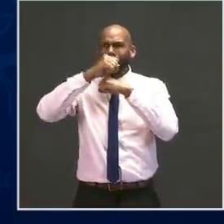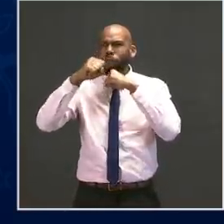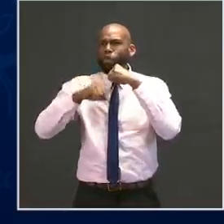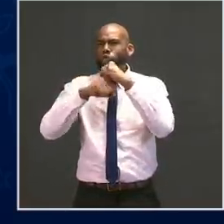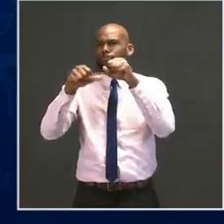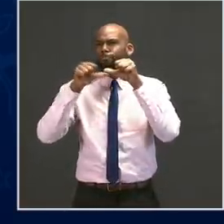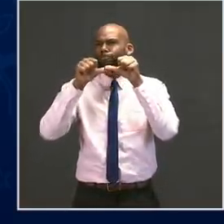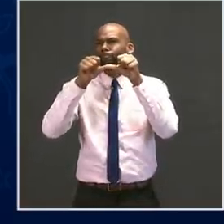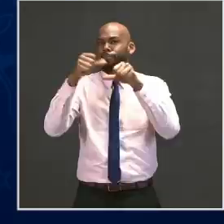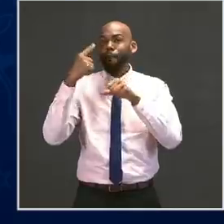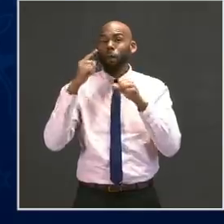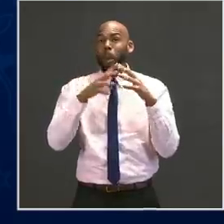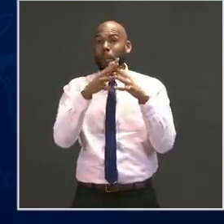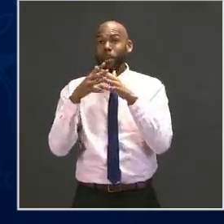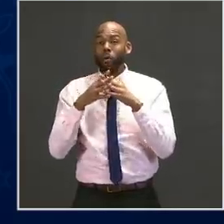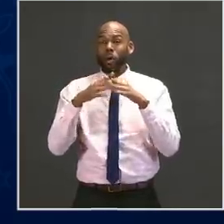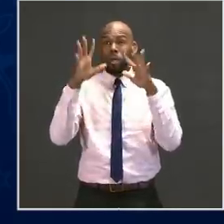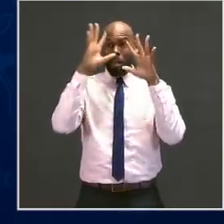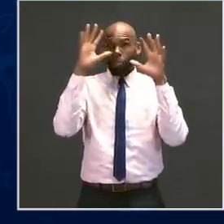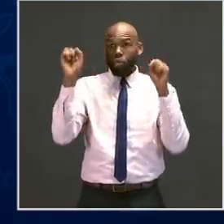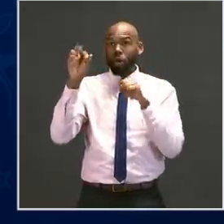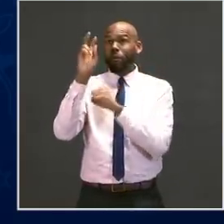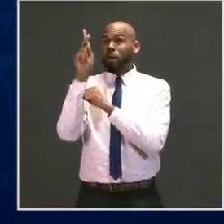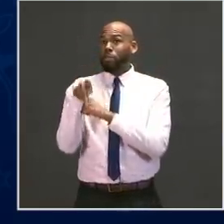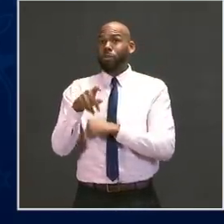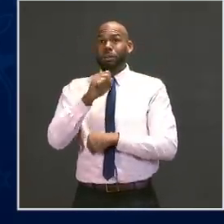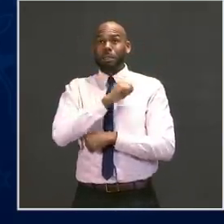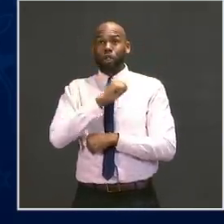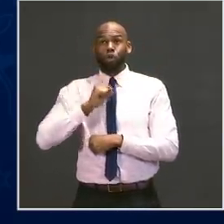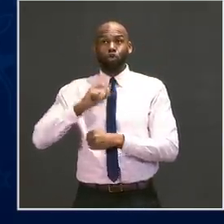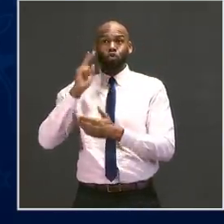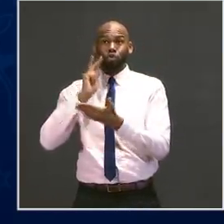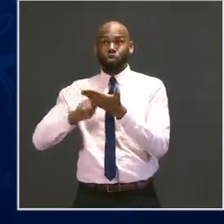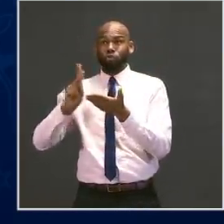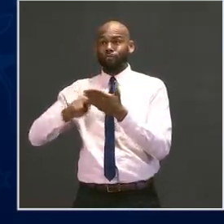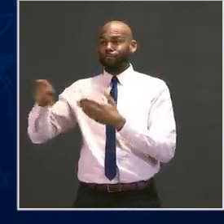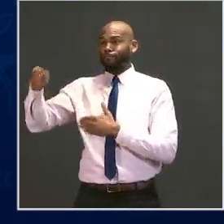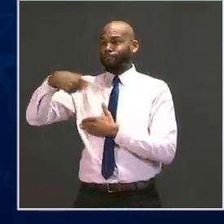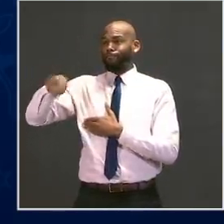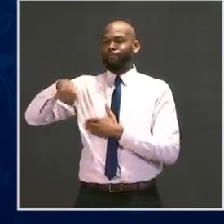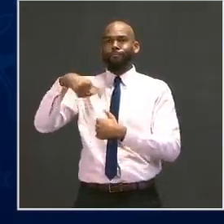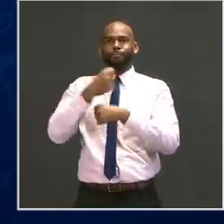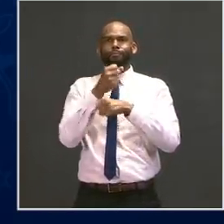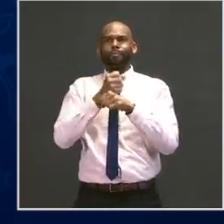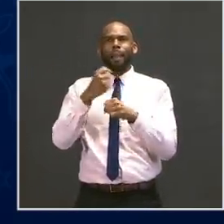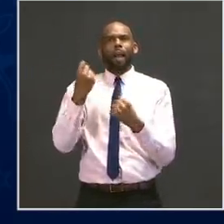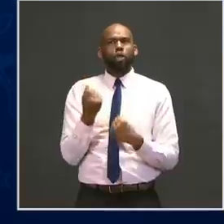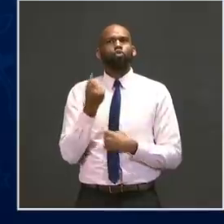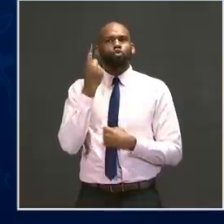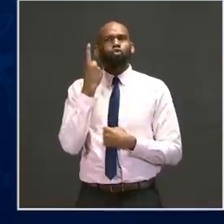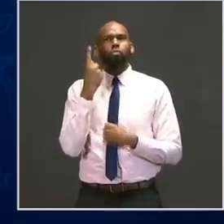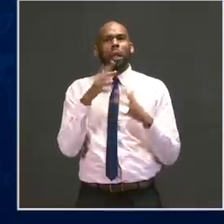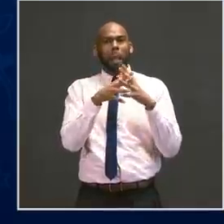The President, Vice President, Secretary, and senators established the mutual understanding that America needs to build new infrastructure